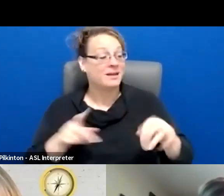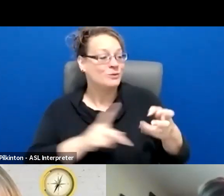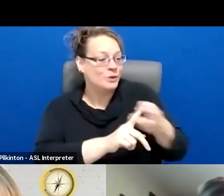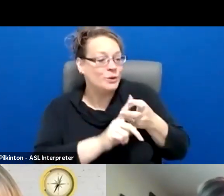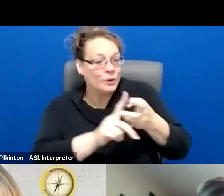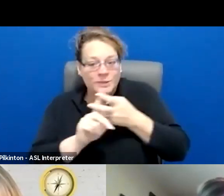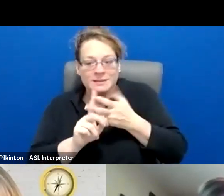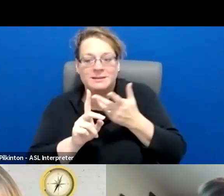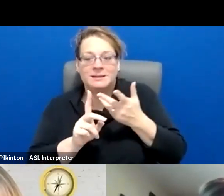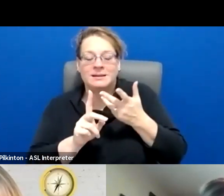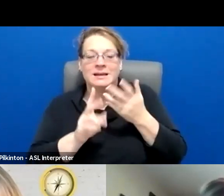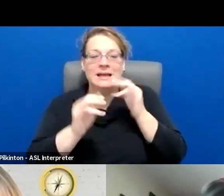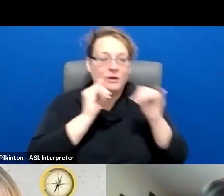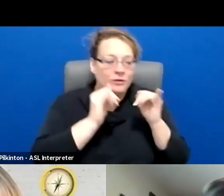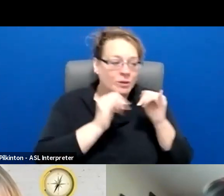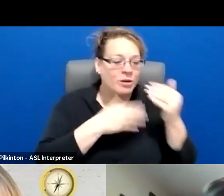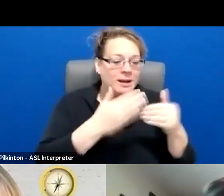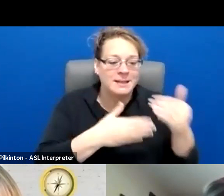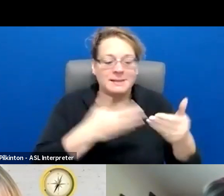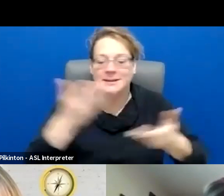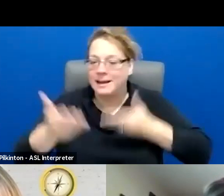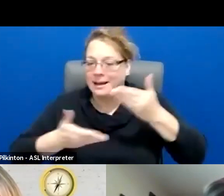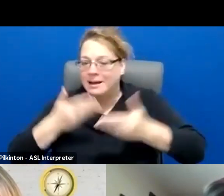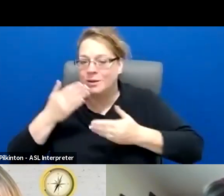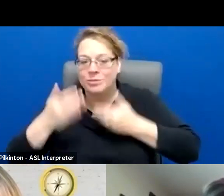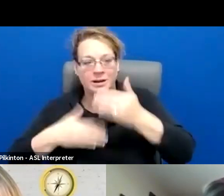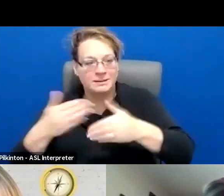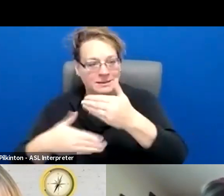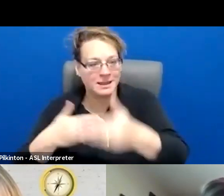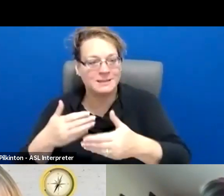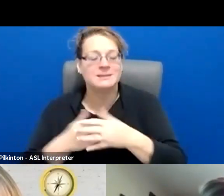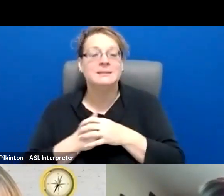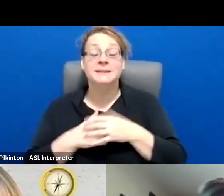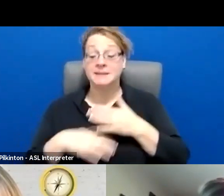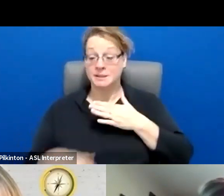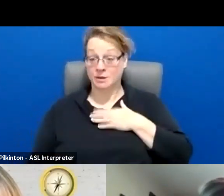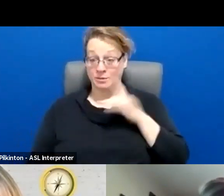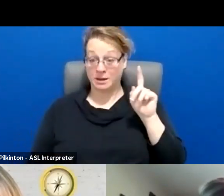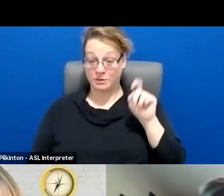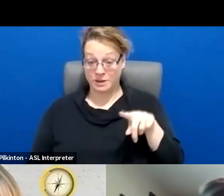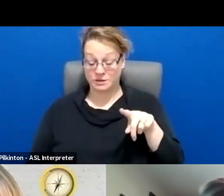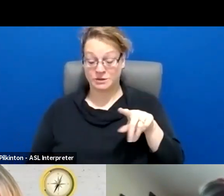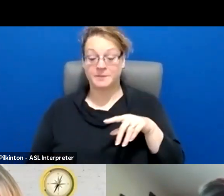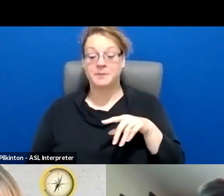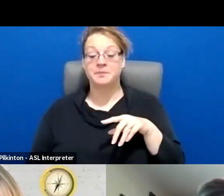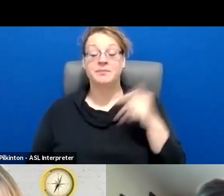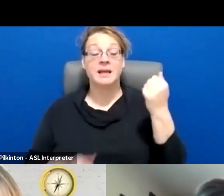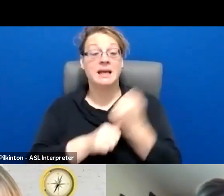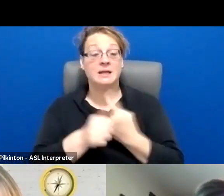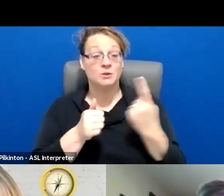This is one of the questions I think a lot of people would ask if they could pick up the phone and call one of you all. It has to do with the recruitment and interviewing process.